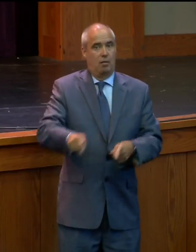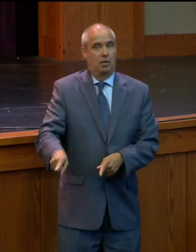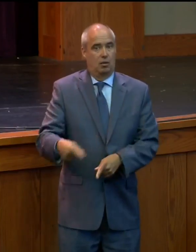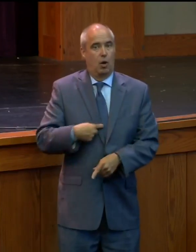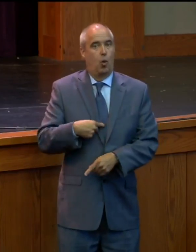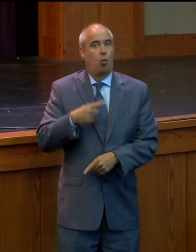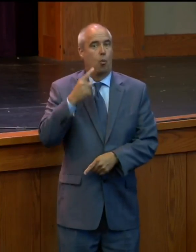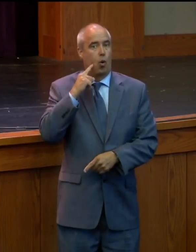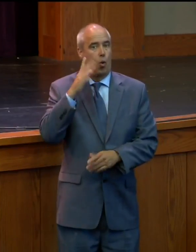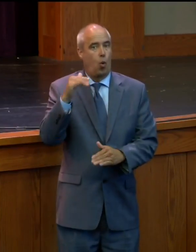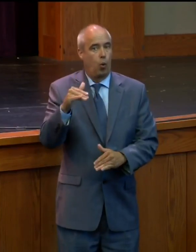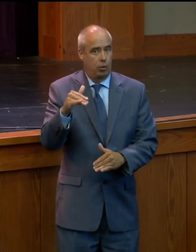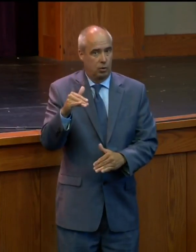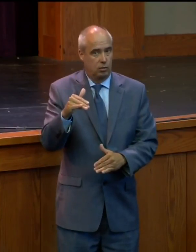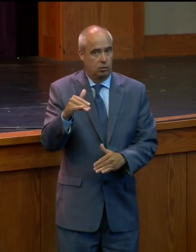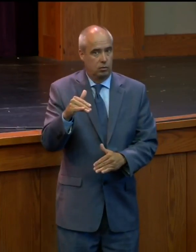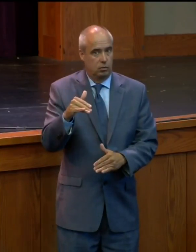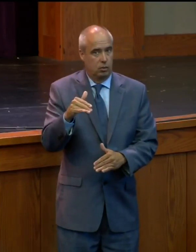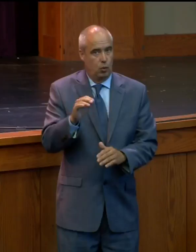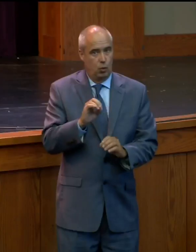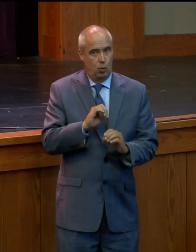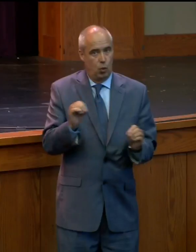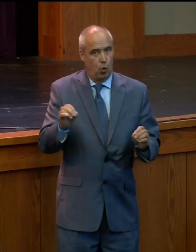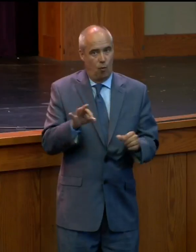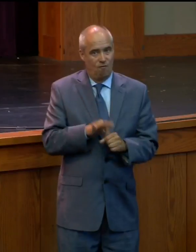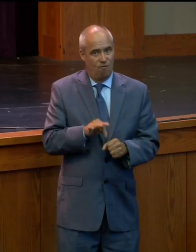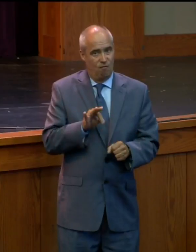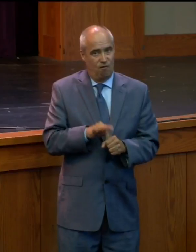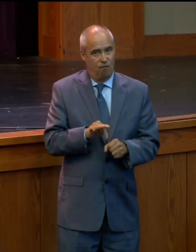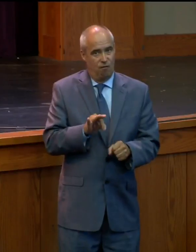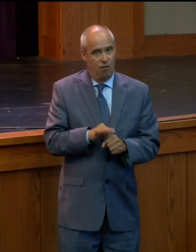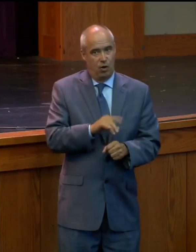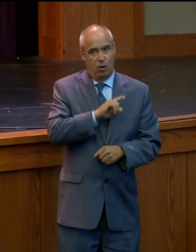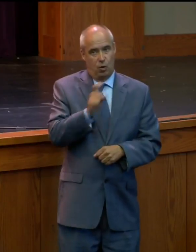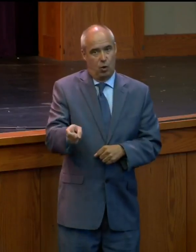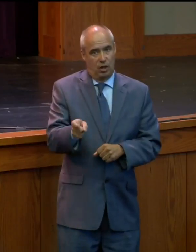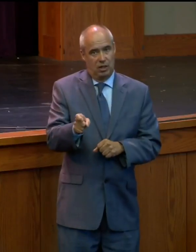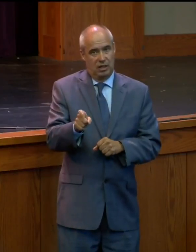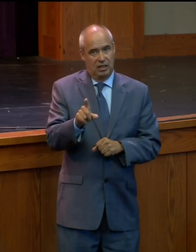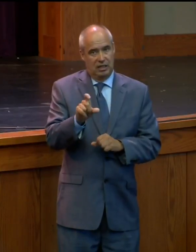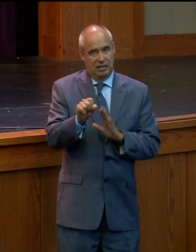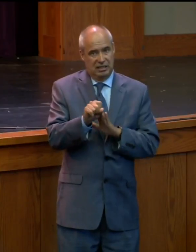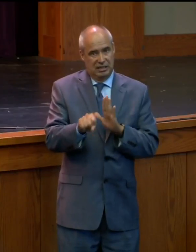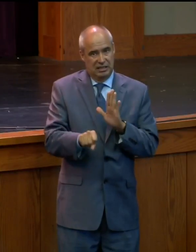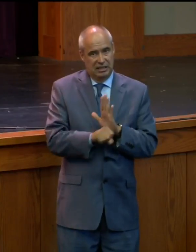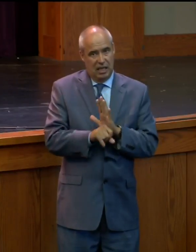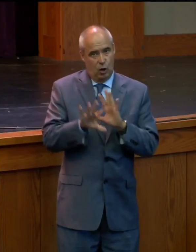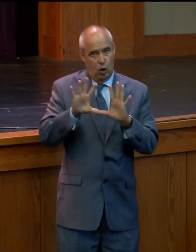HOPE THERE IS A NO VOTE TO GRANT D.C. STATEHOOD IN NOVEMBER.